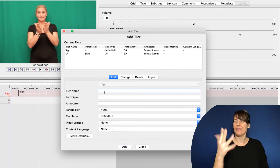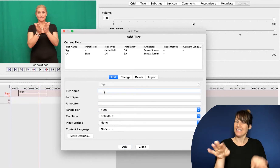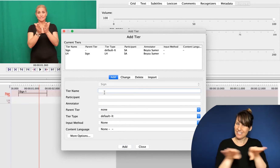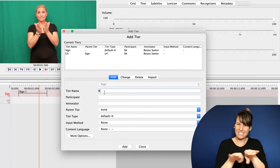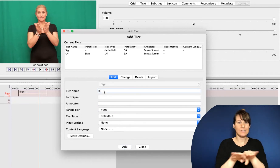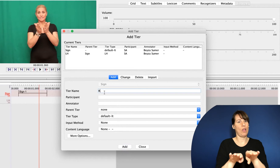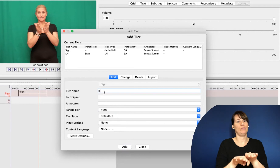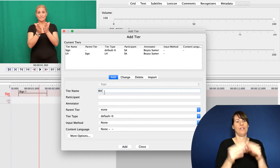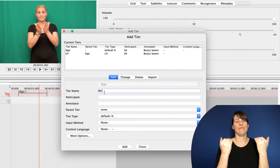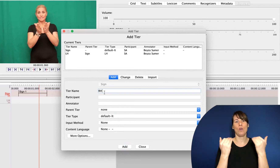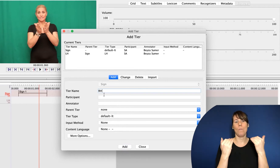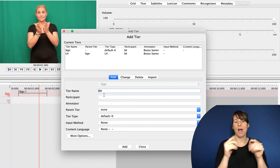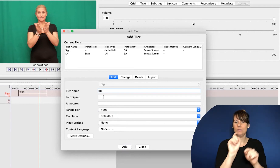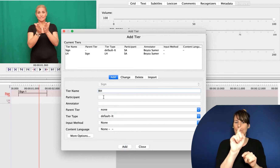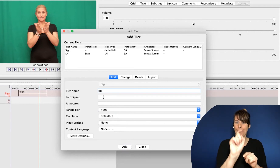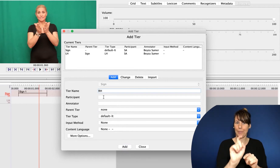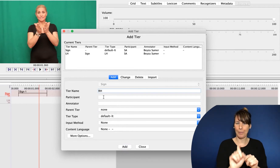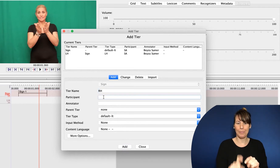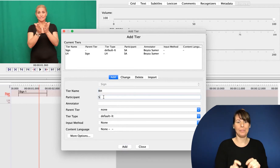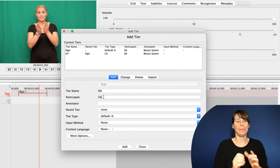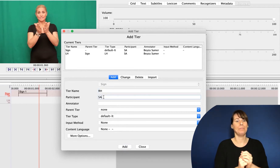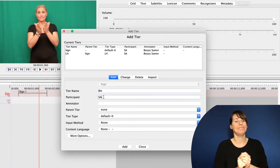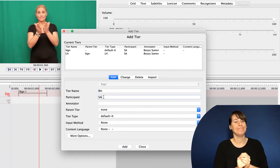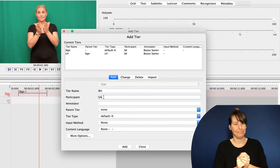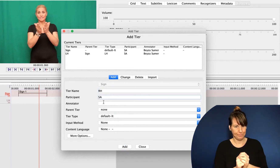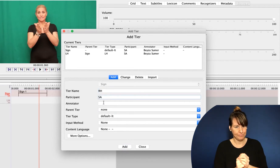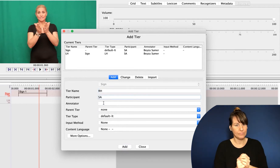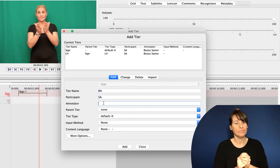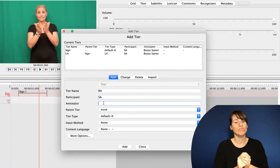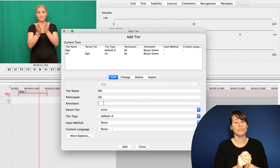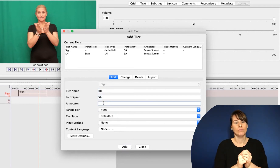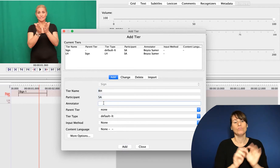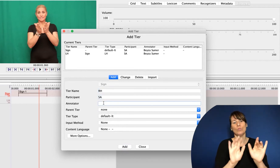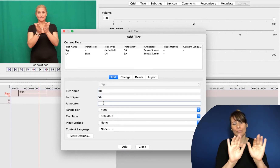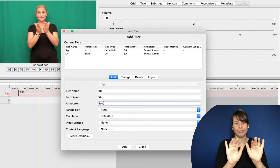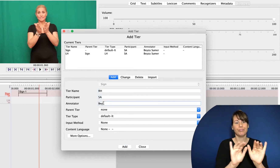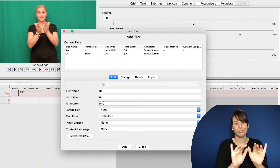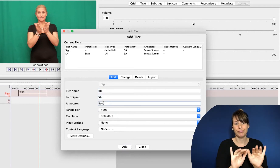OK, right hand tier. Initials of the participants.